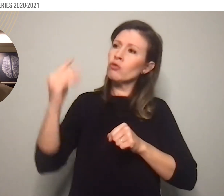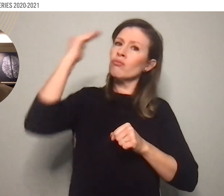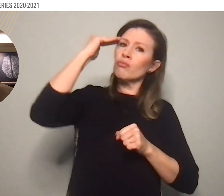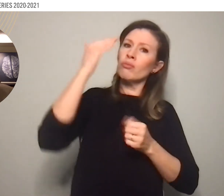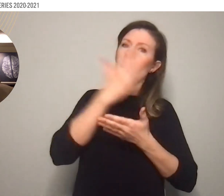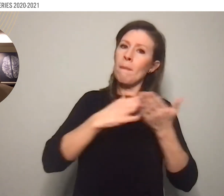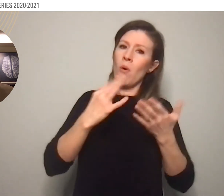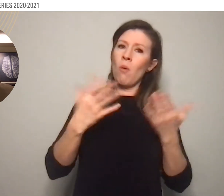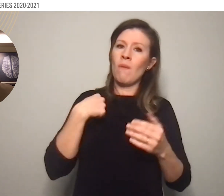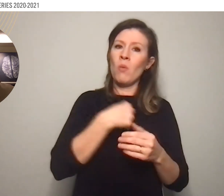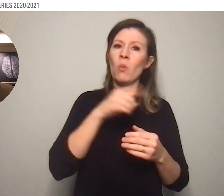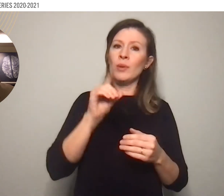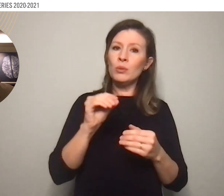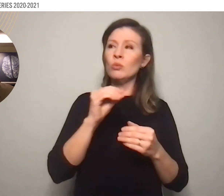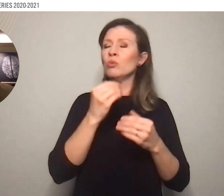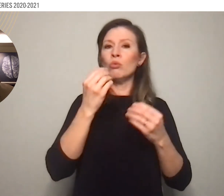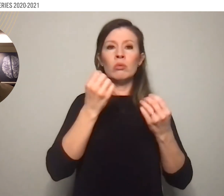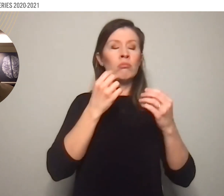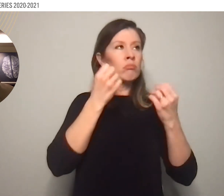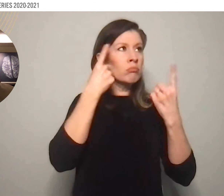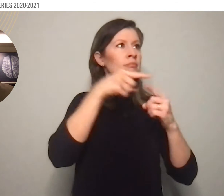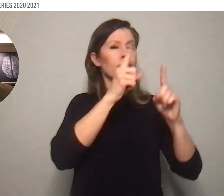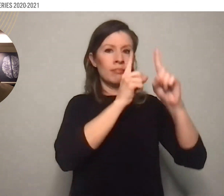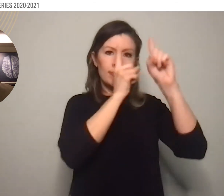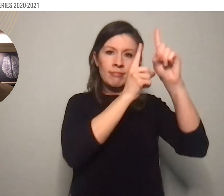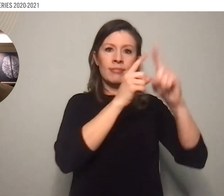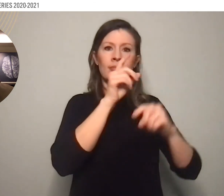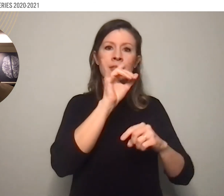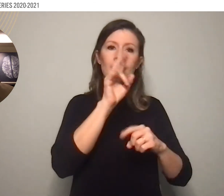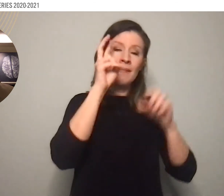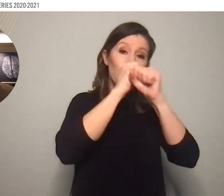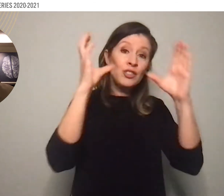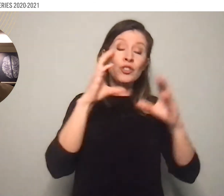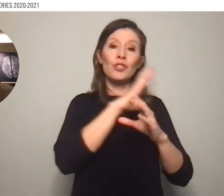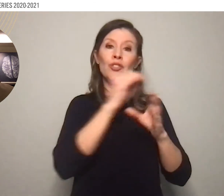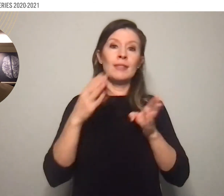they are part of what we're doing and the the vision and the trajectory uh as well.